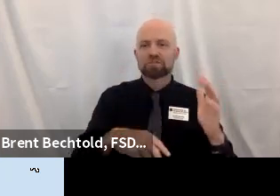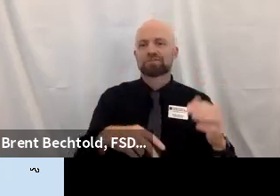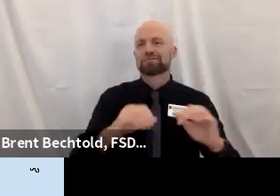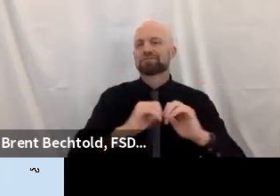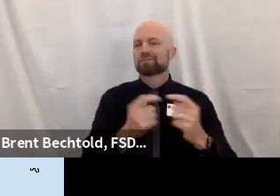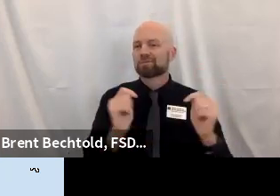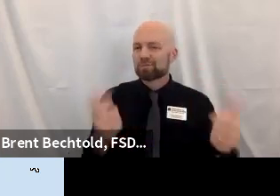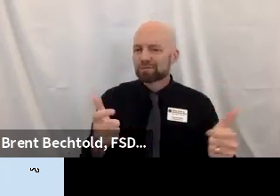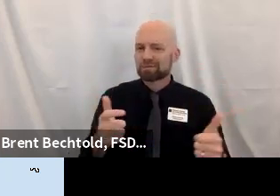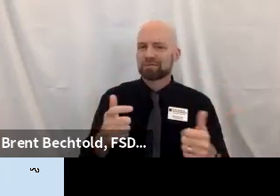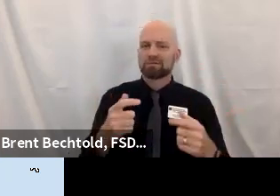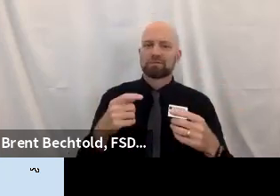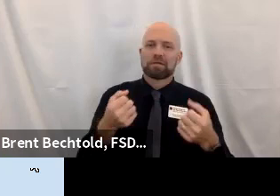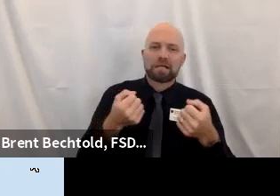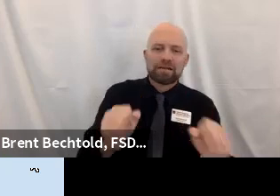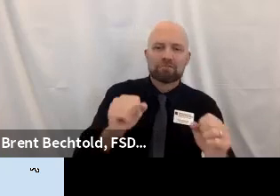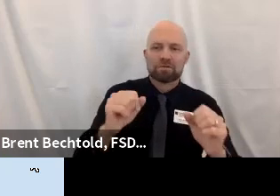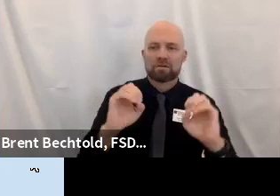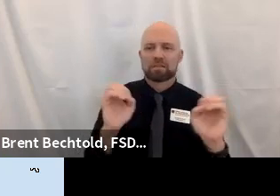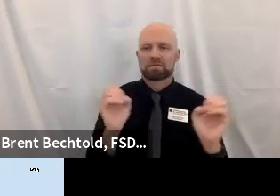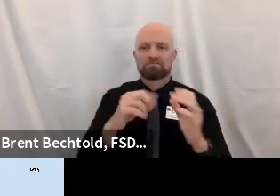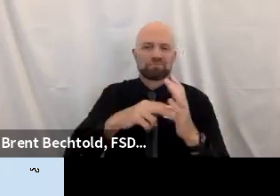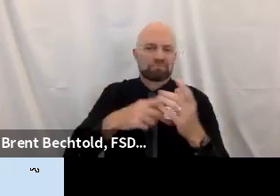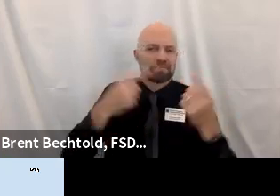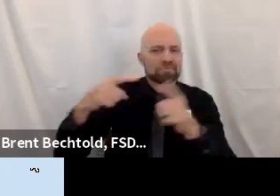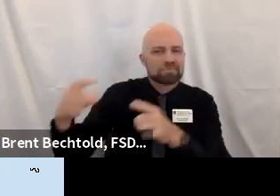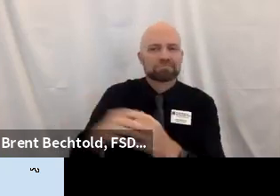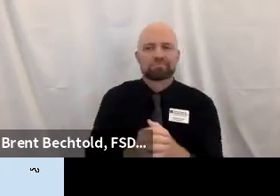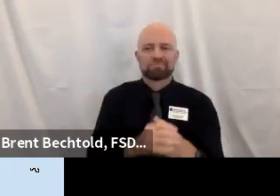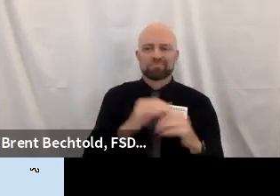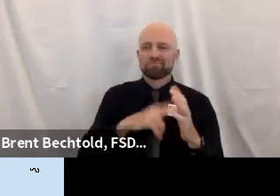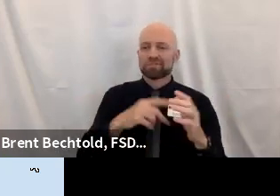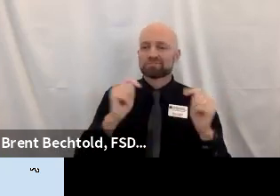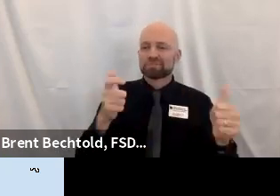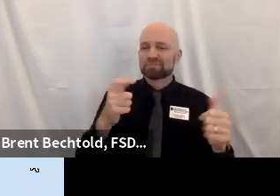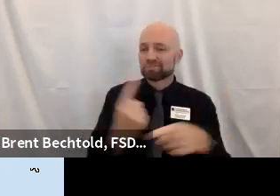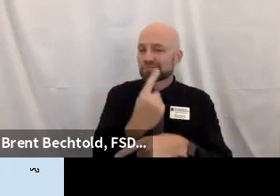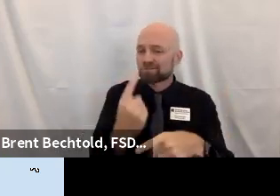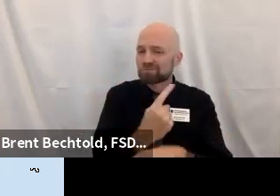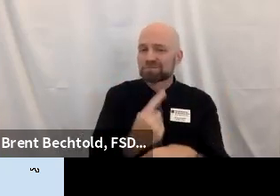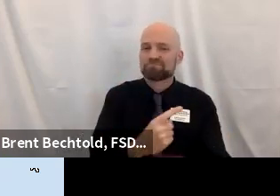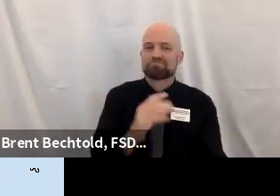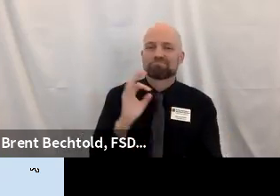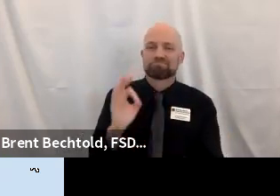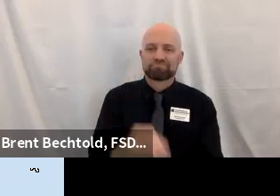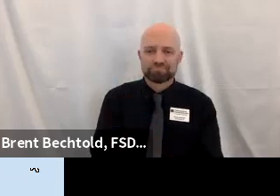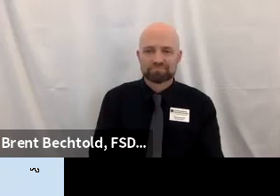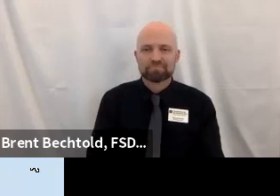How fast you read... How quickly... How effortless you read. Reading speed and accuracy.